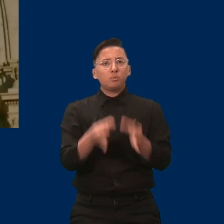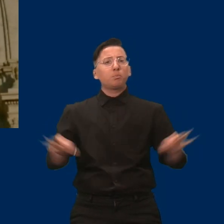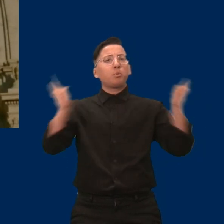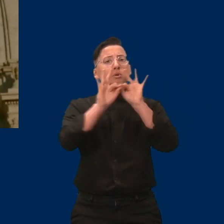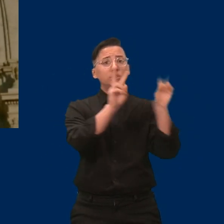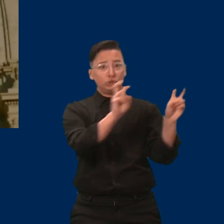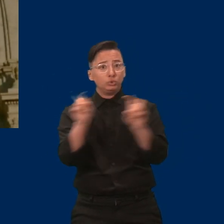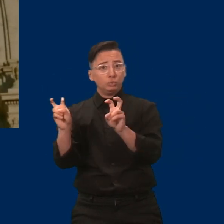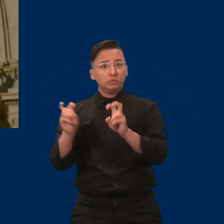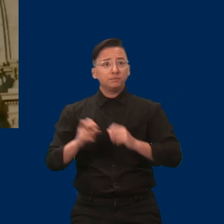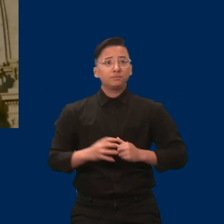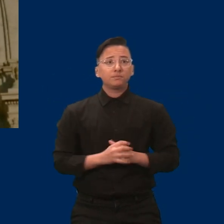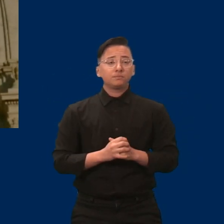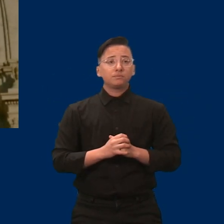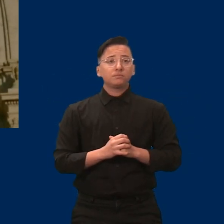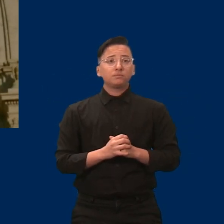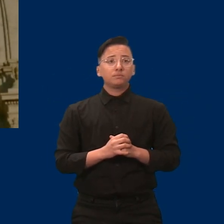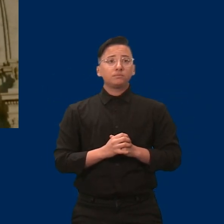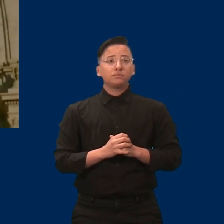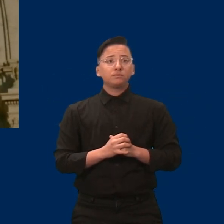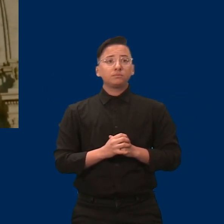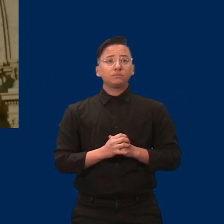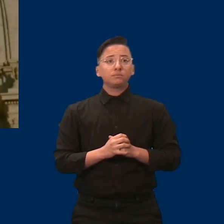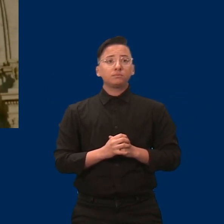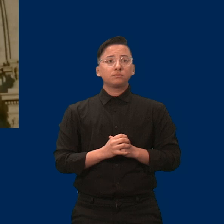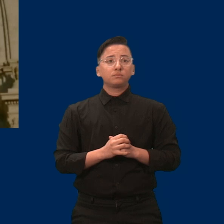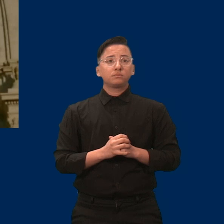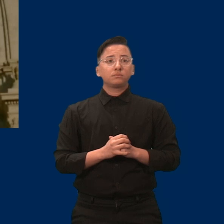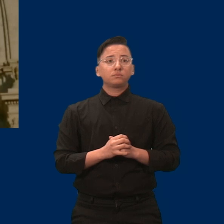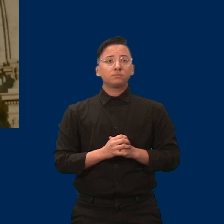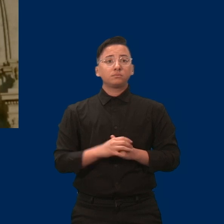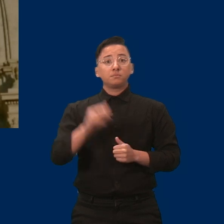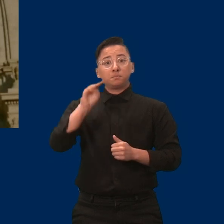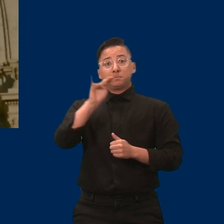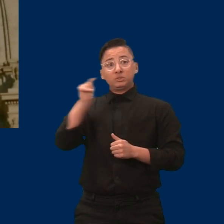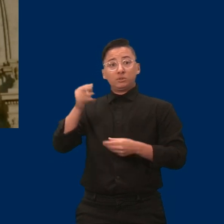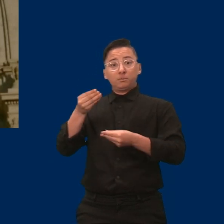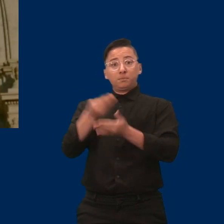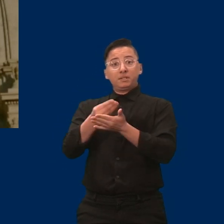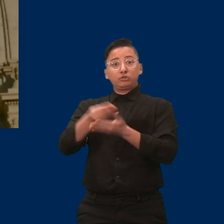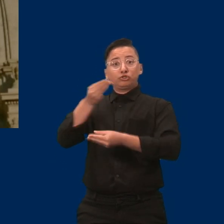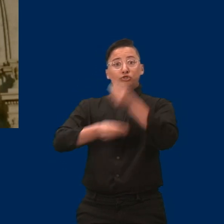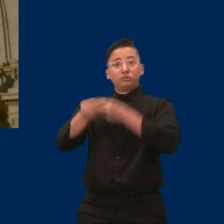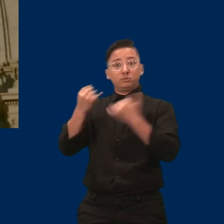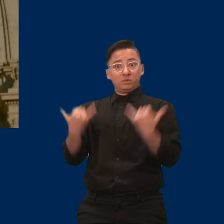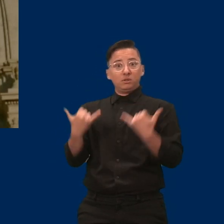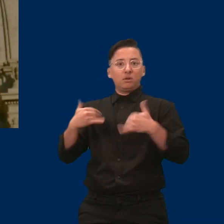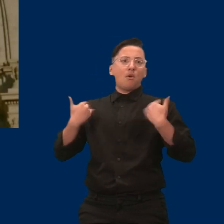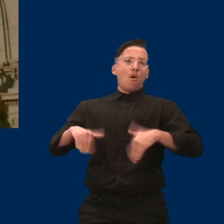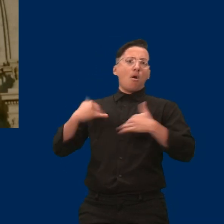Minnesota has a record-breaking surplus, and we have systems that need to change, some through statutory language,